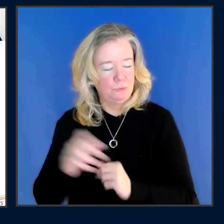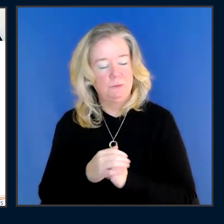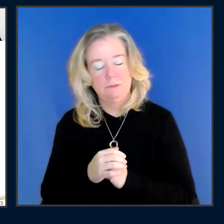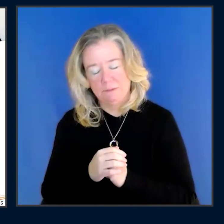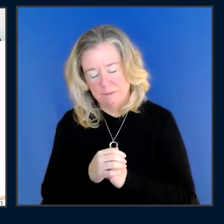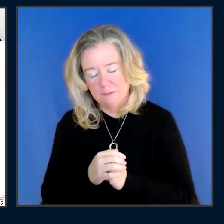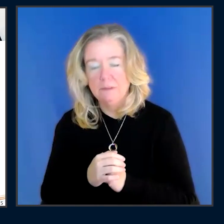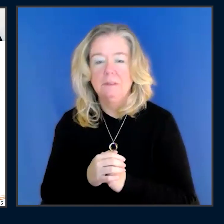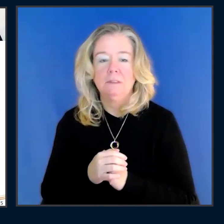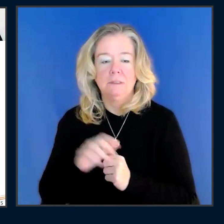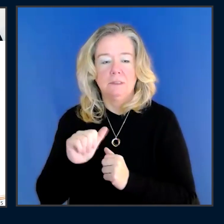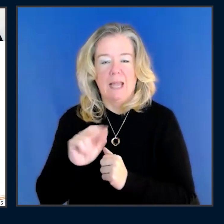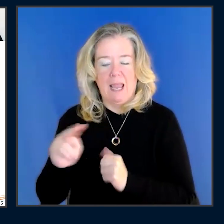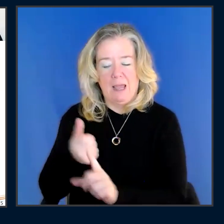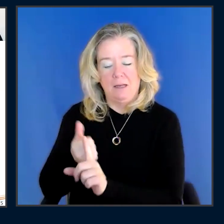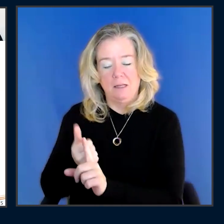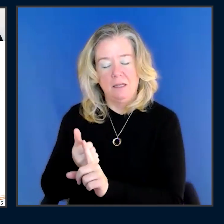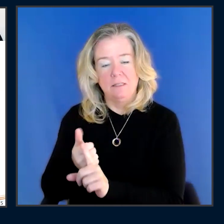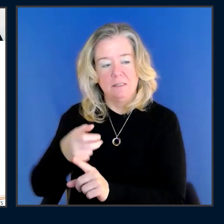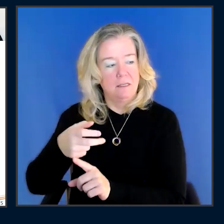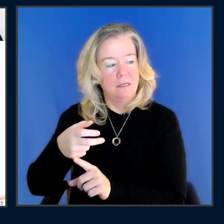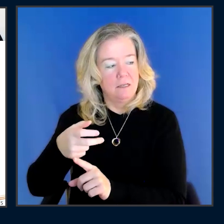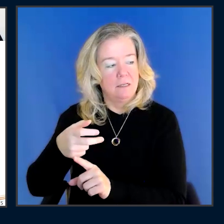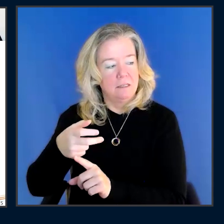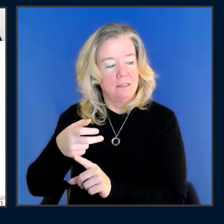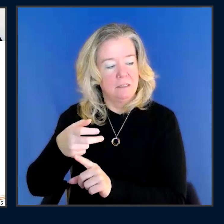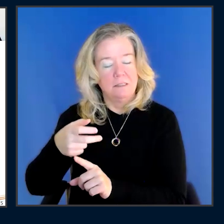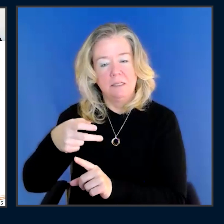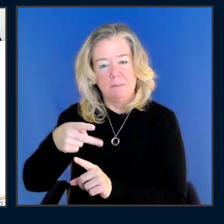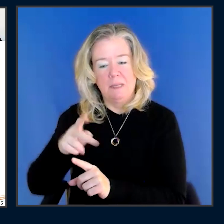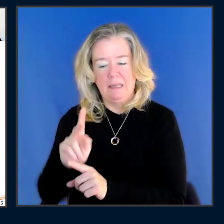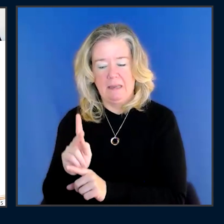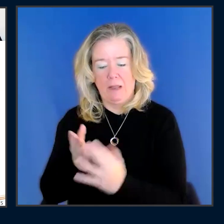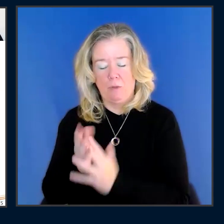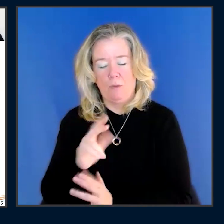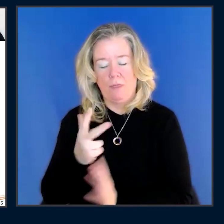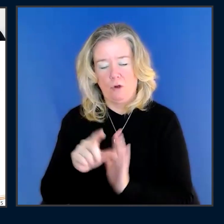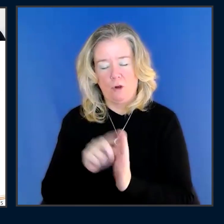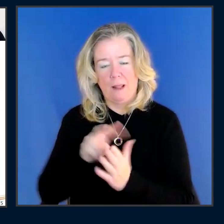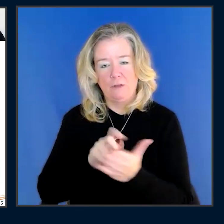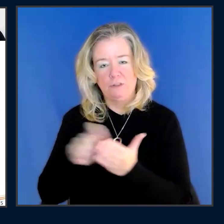She is also the PK-3 literacy subject area leader,